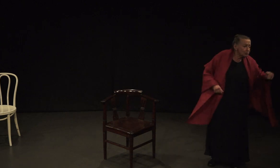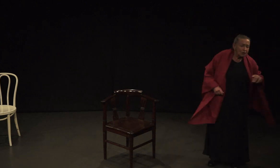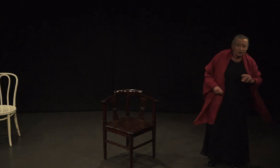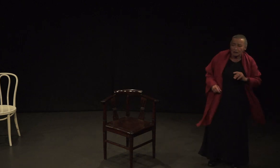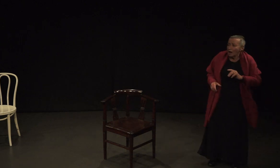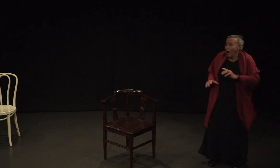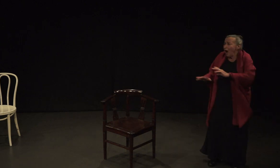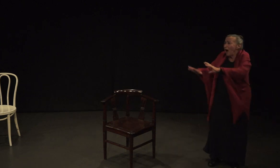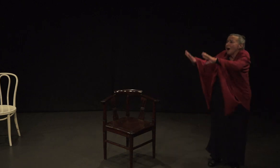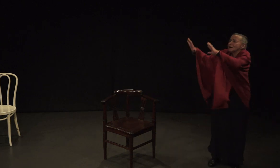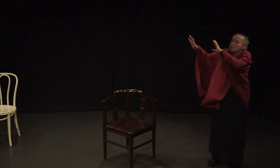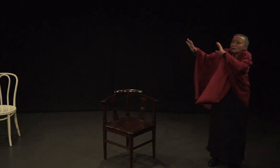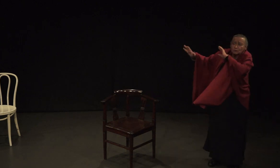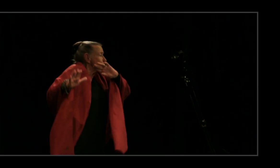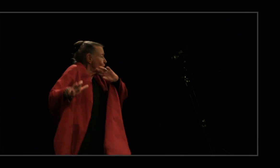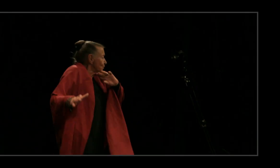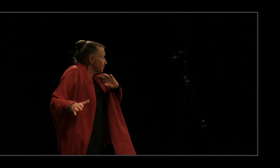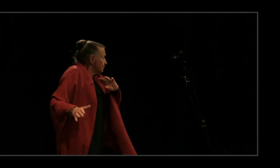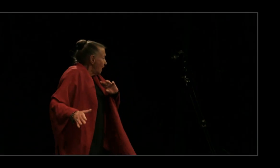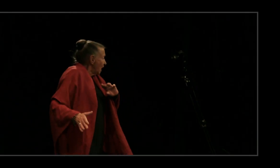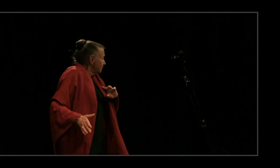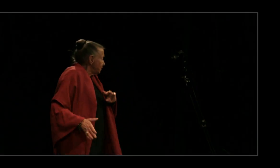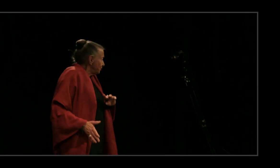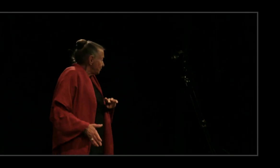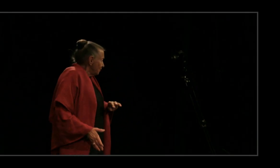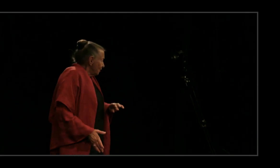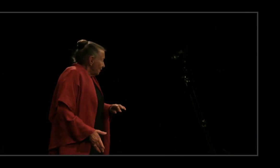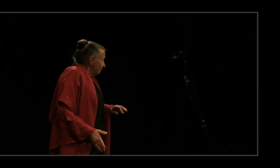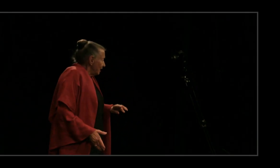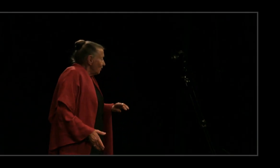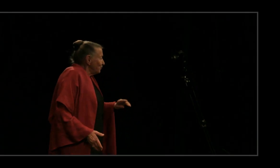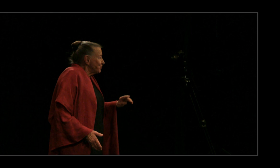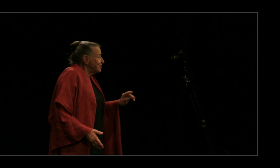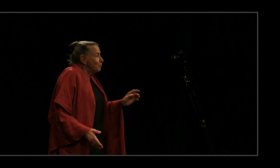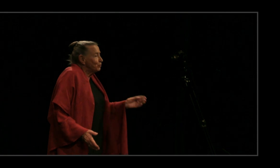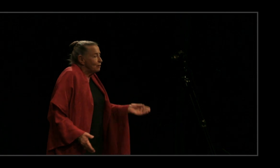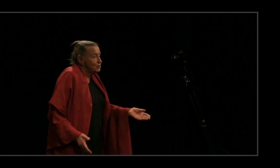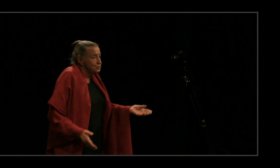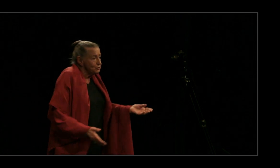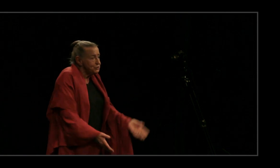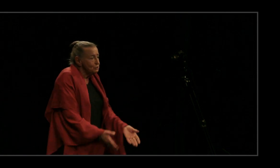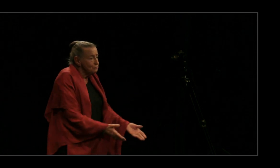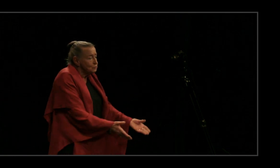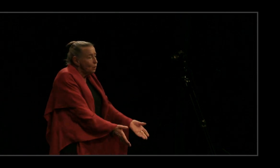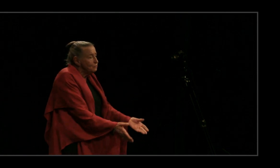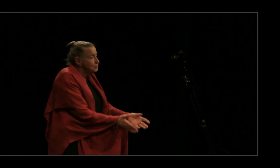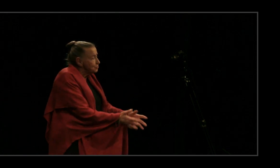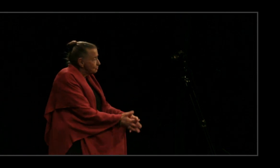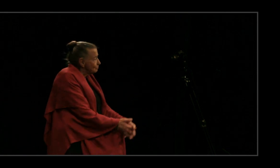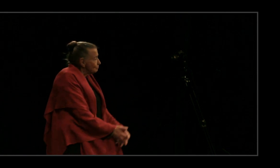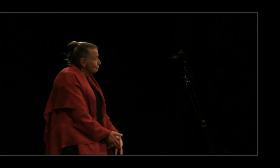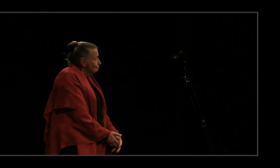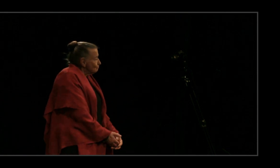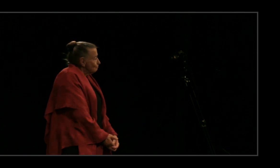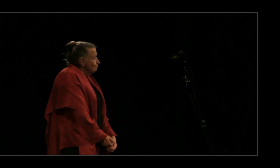She had to flee, brushing the insects off, then finally she sat so as to pick out the invader.